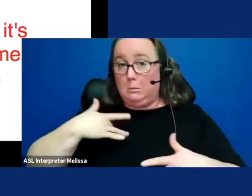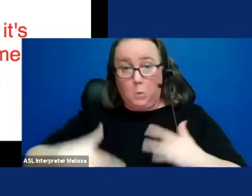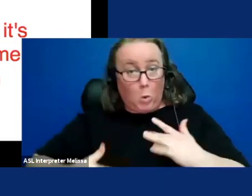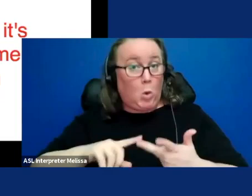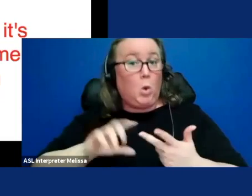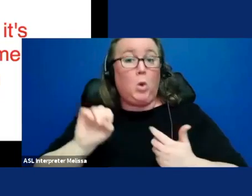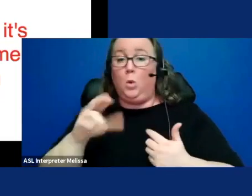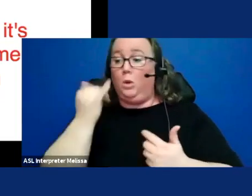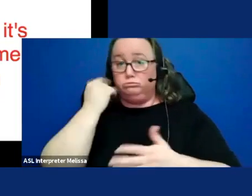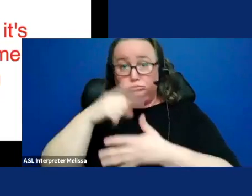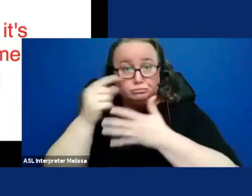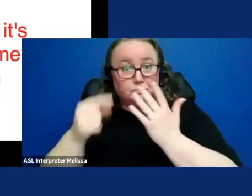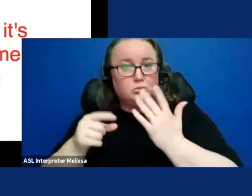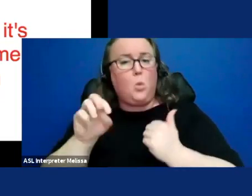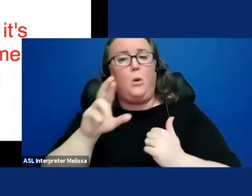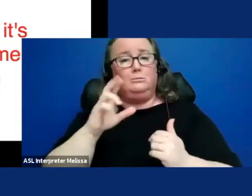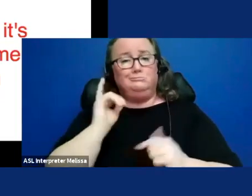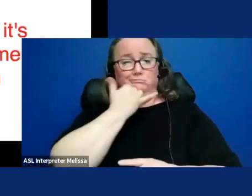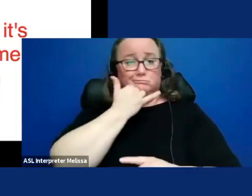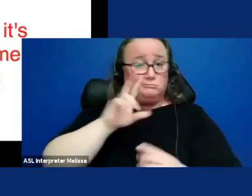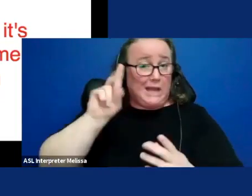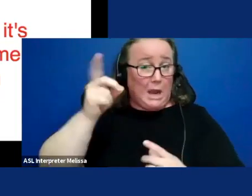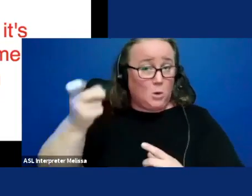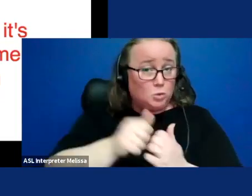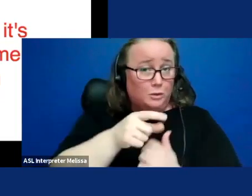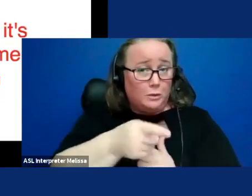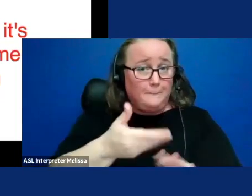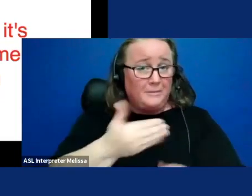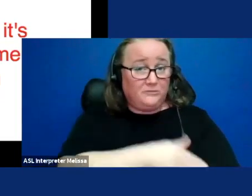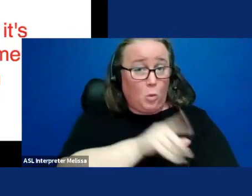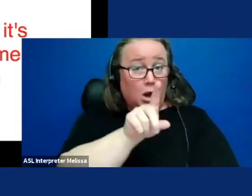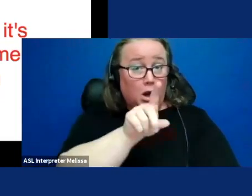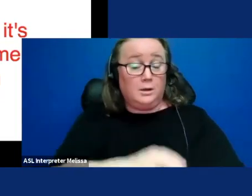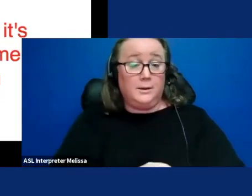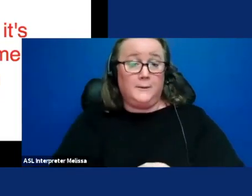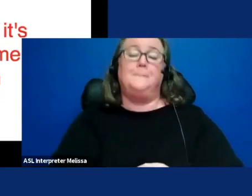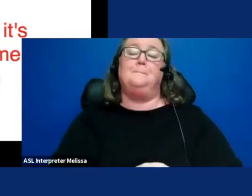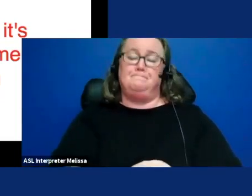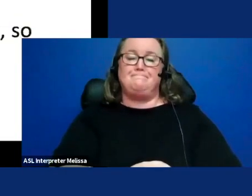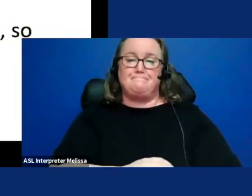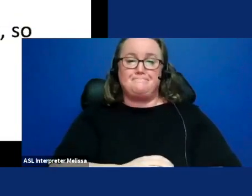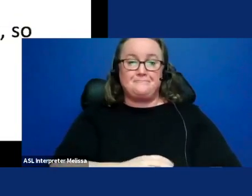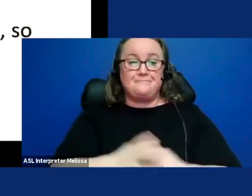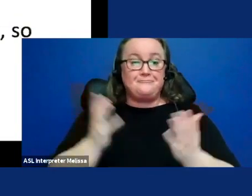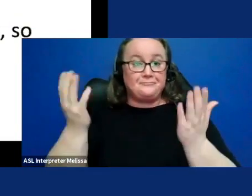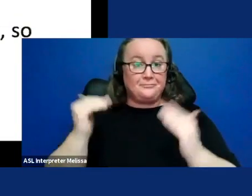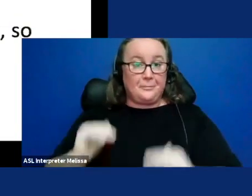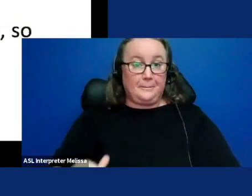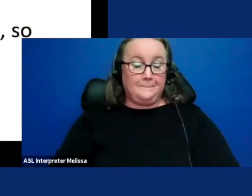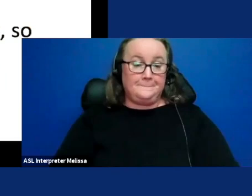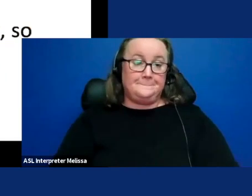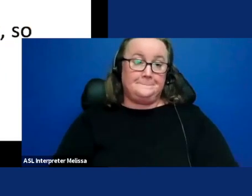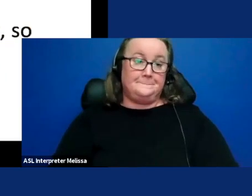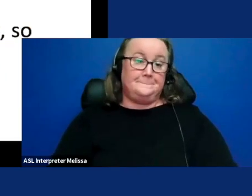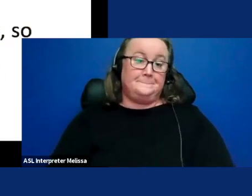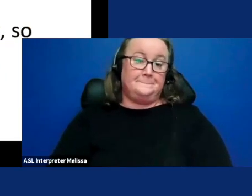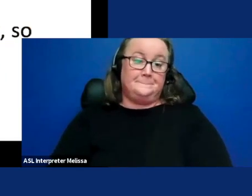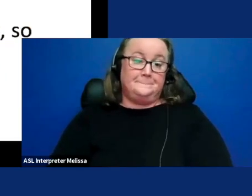have you ever been misdiagnosed with those conditions? Next slide, please. You also